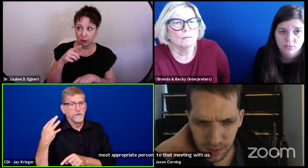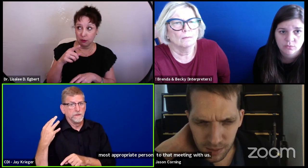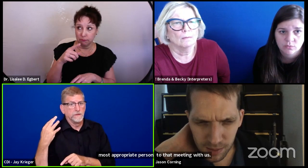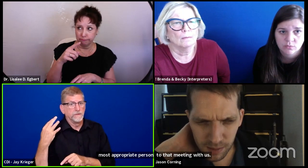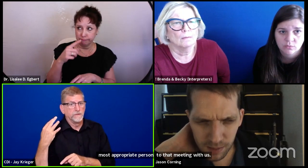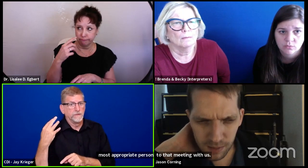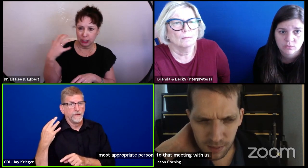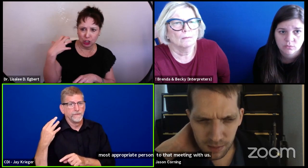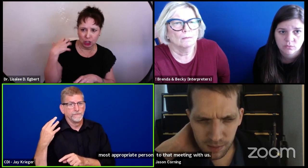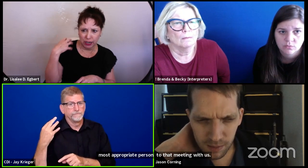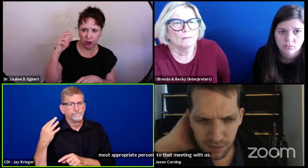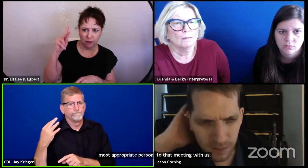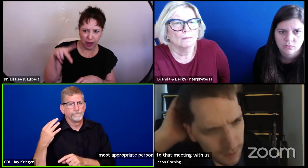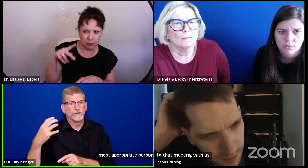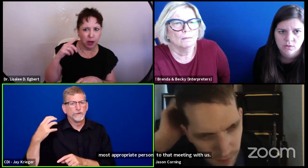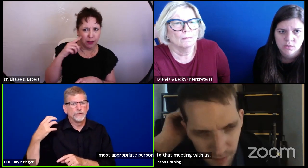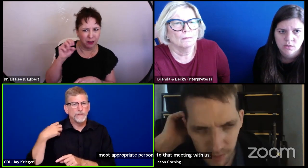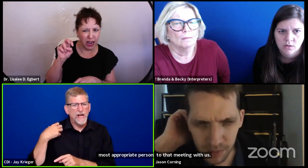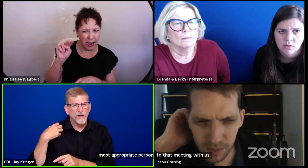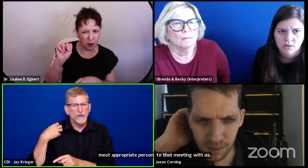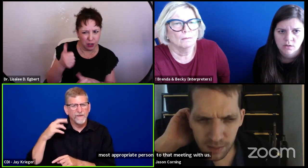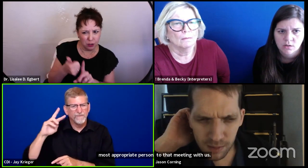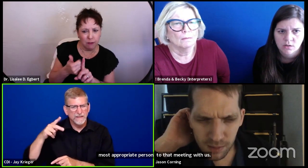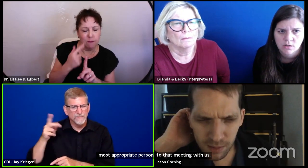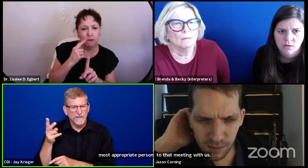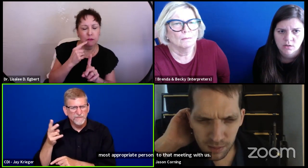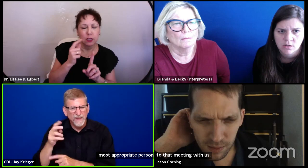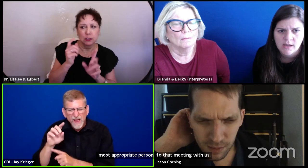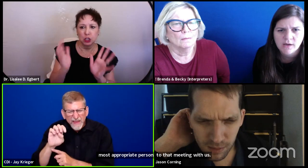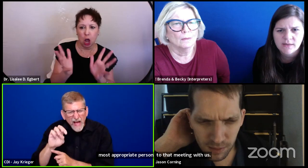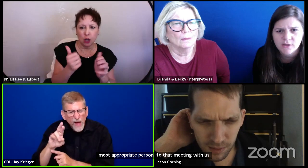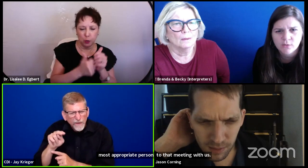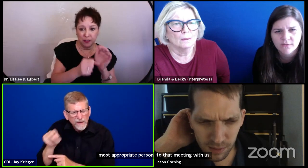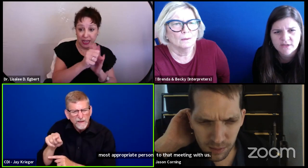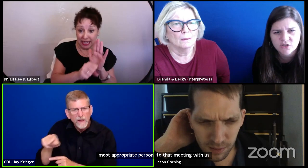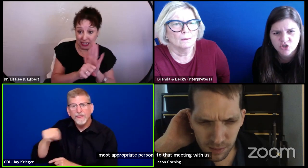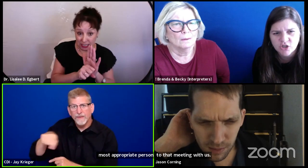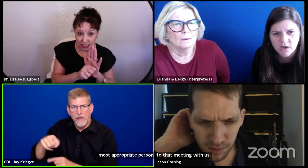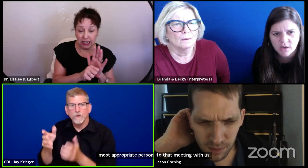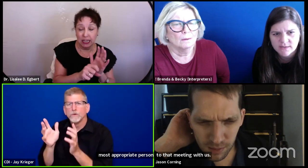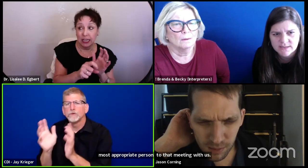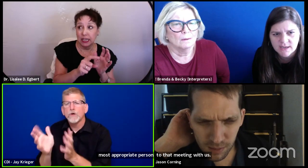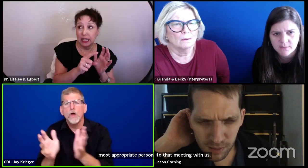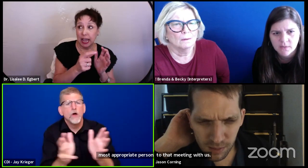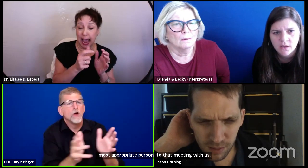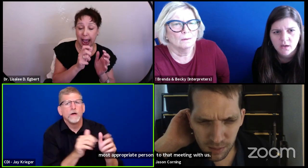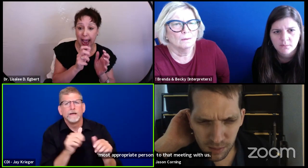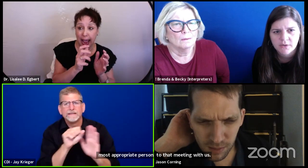4 years ago, I think Erin, you were vice chair at that time.